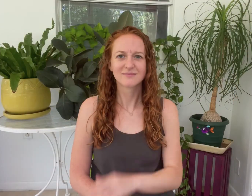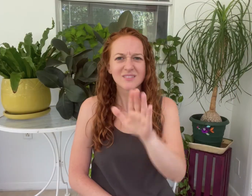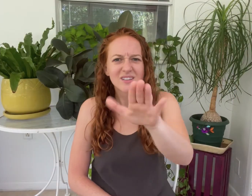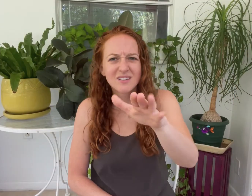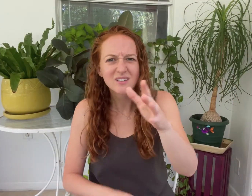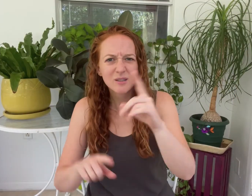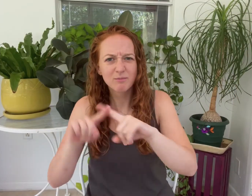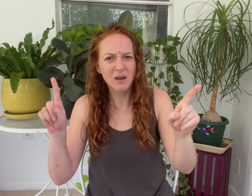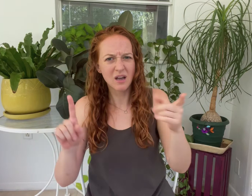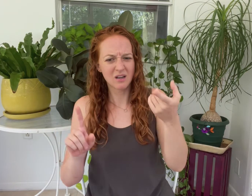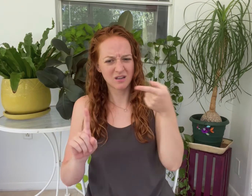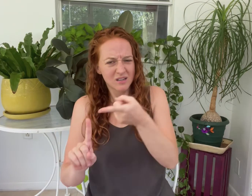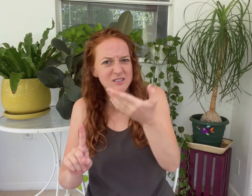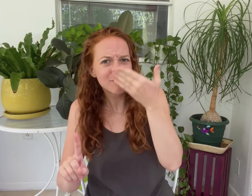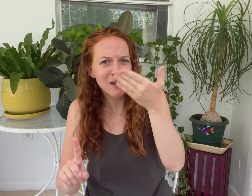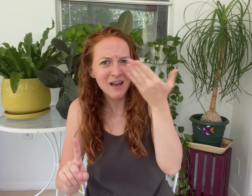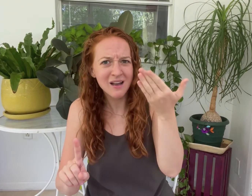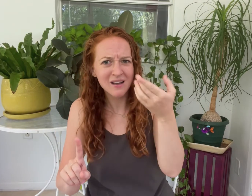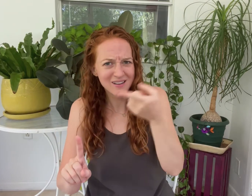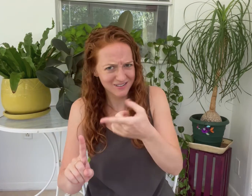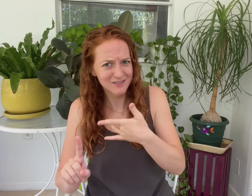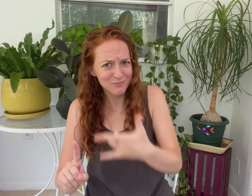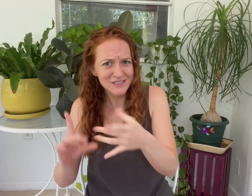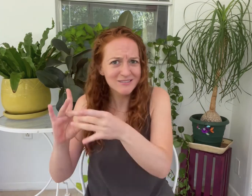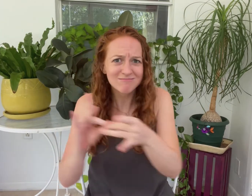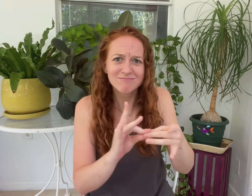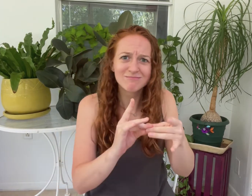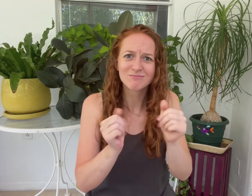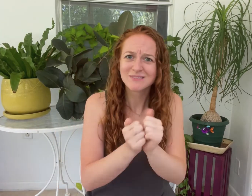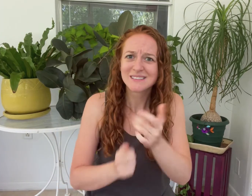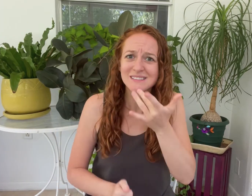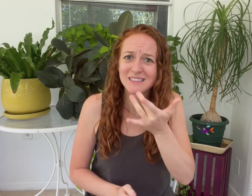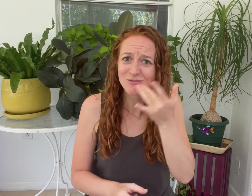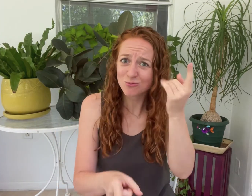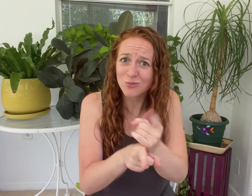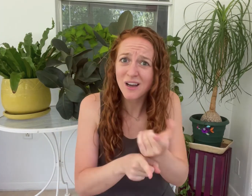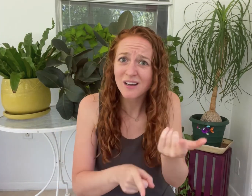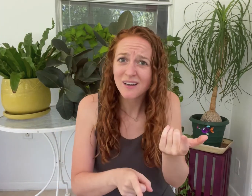What about smell? Is it connected with taste?